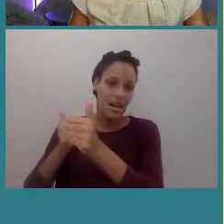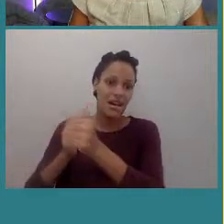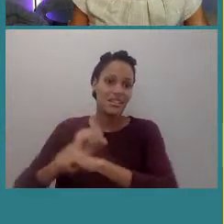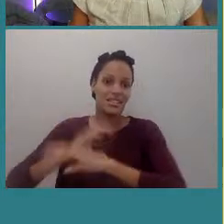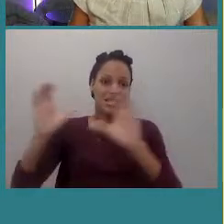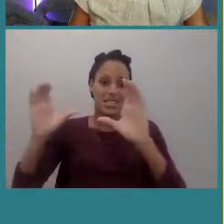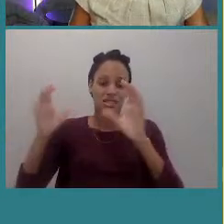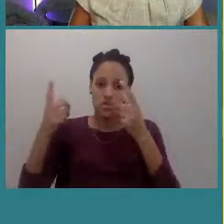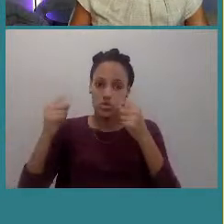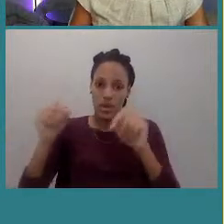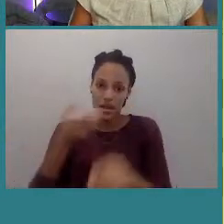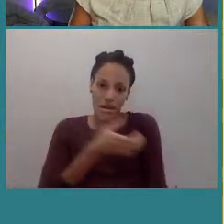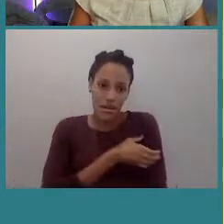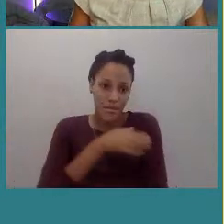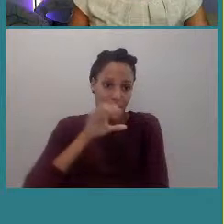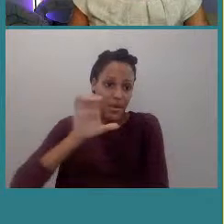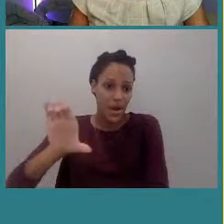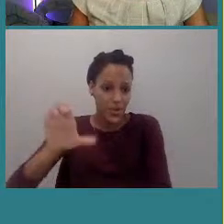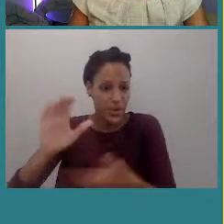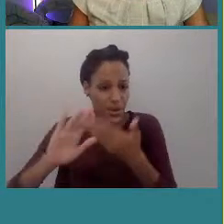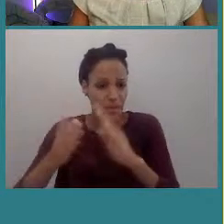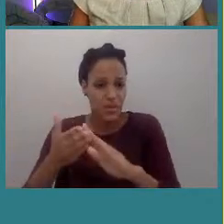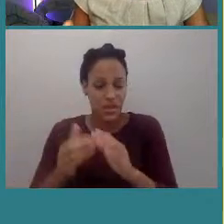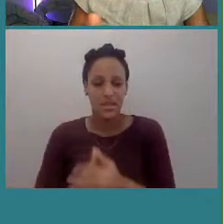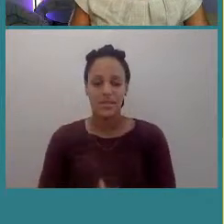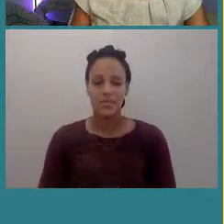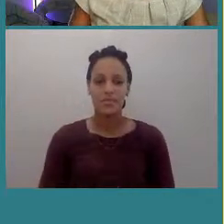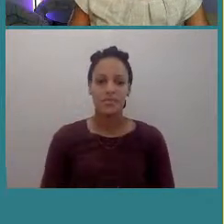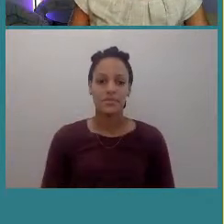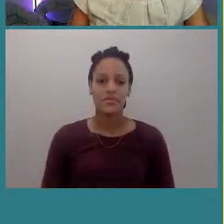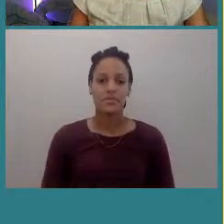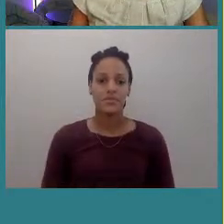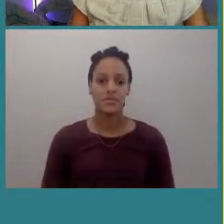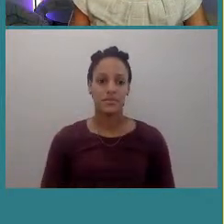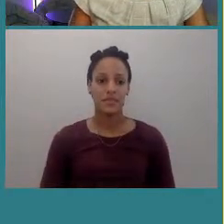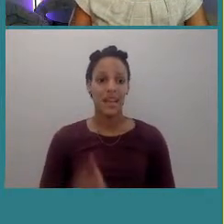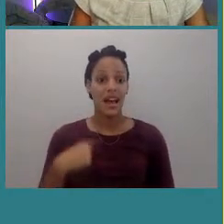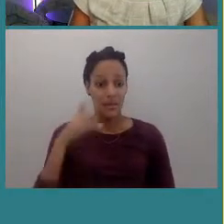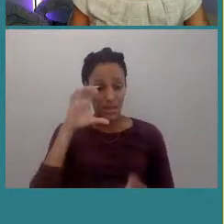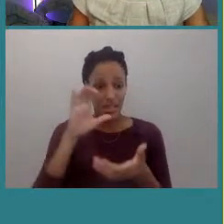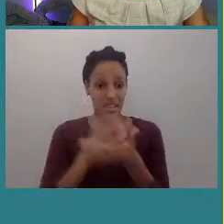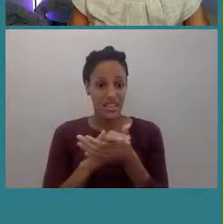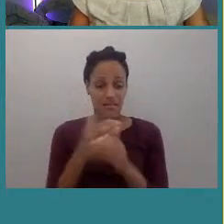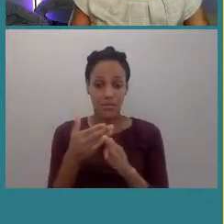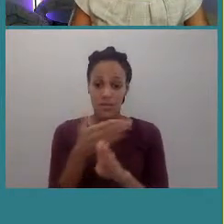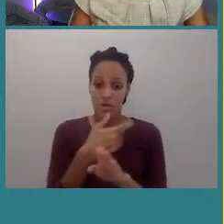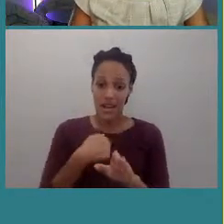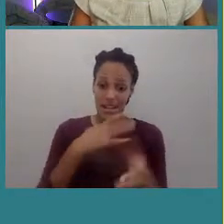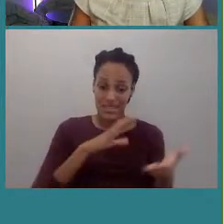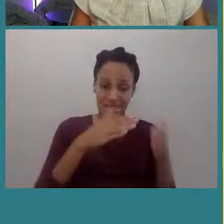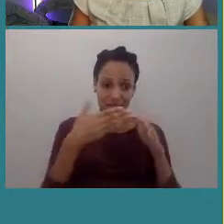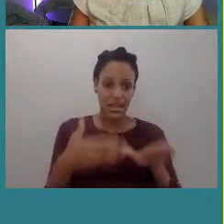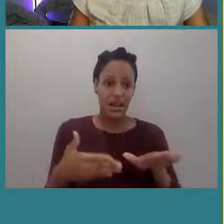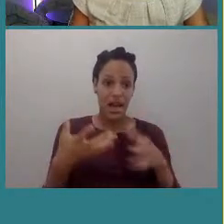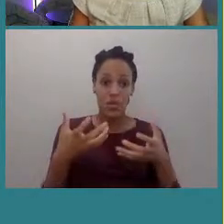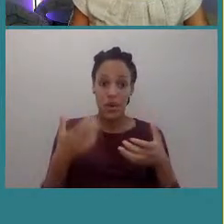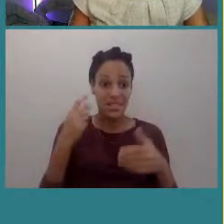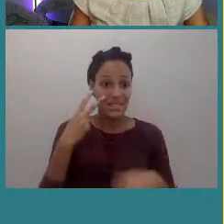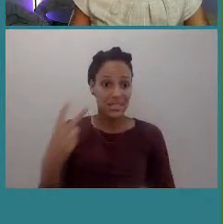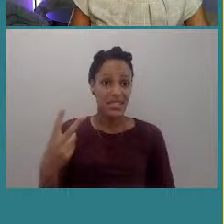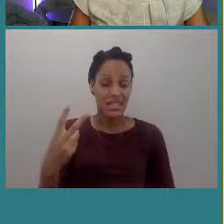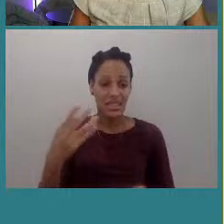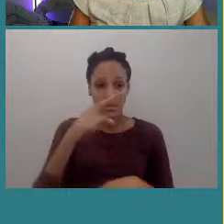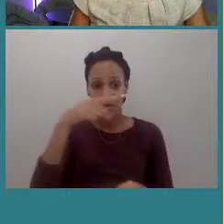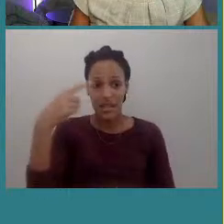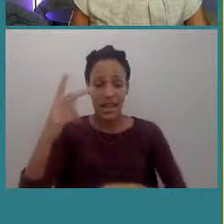for you and come in and speak. Baby steps. There's a program called Mighty Writers here